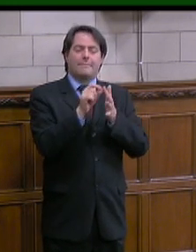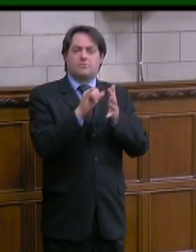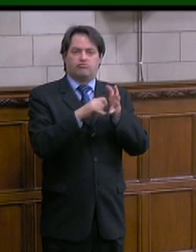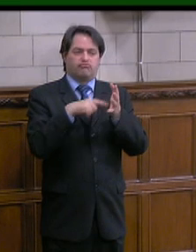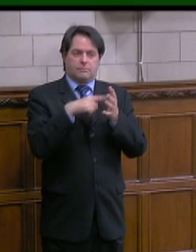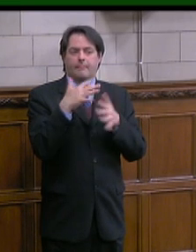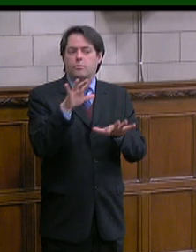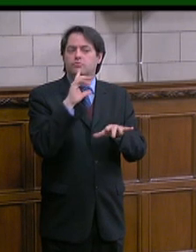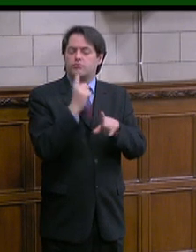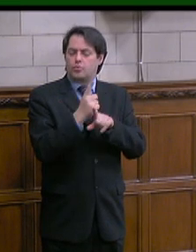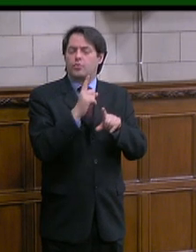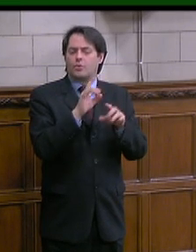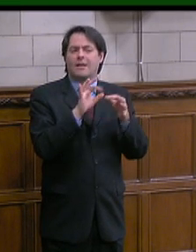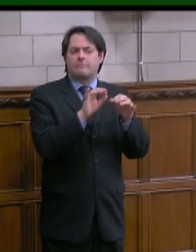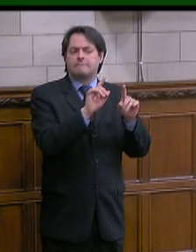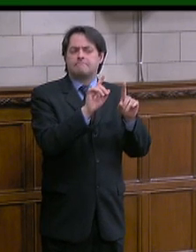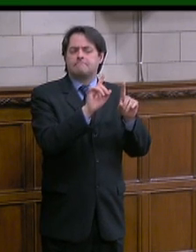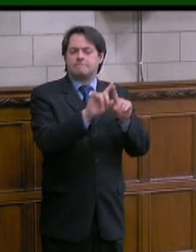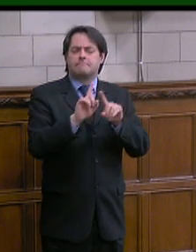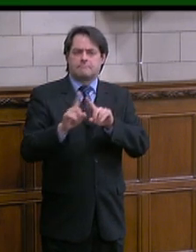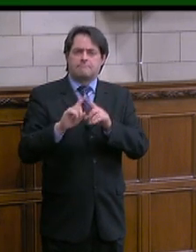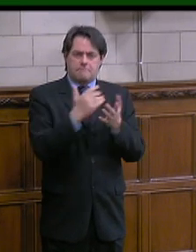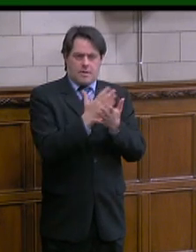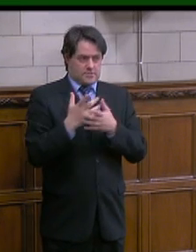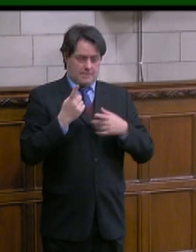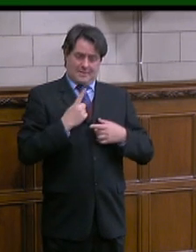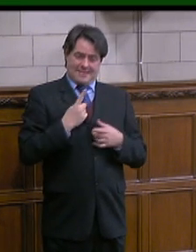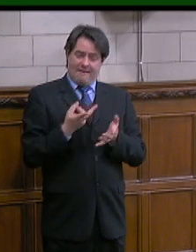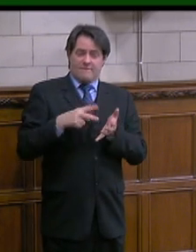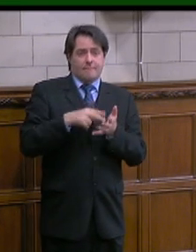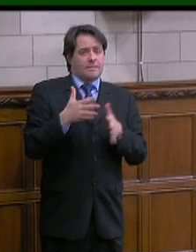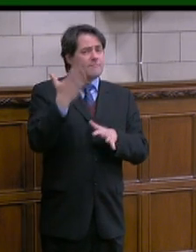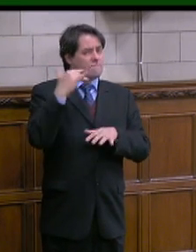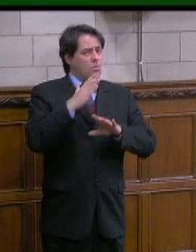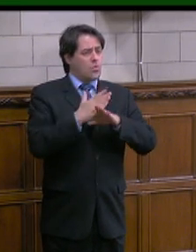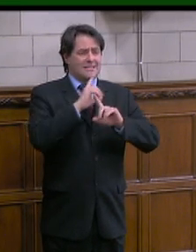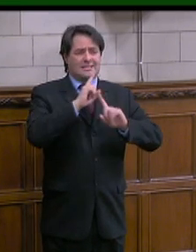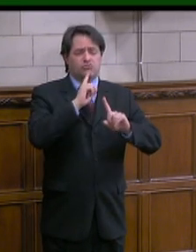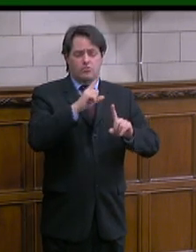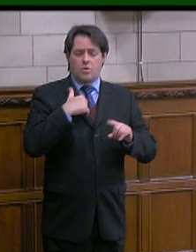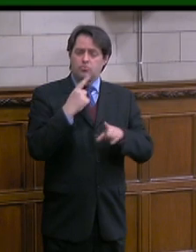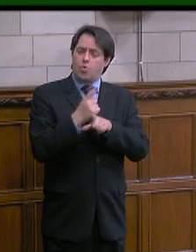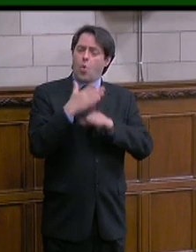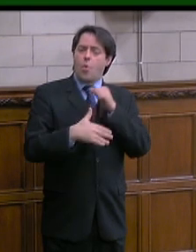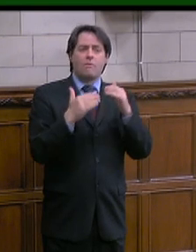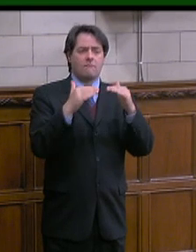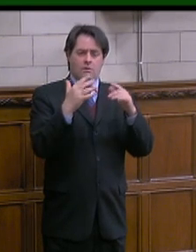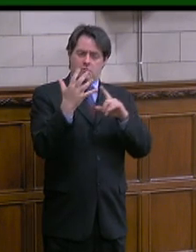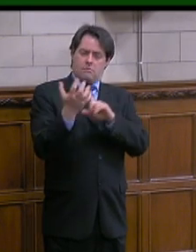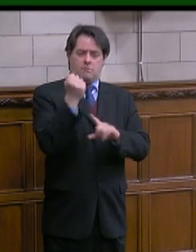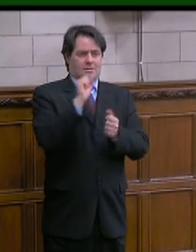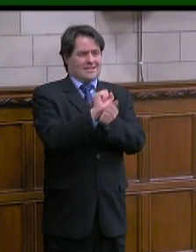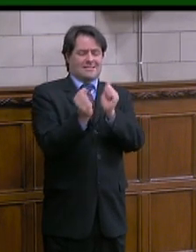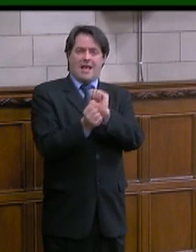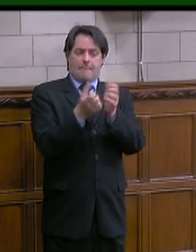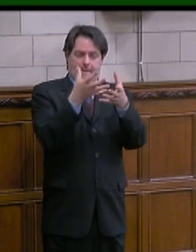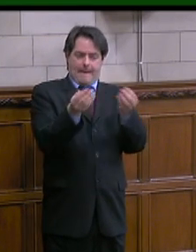I, too, speak as a teacher, and it really is important to consider that gap.